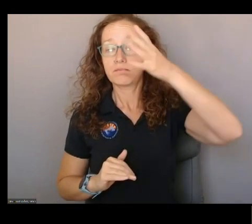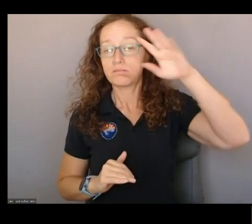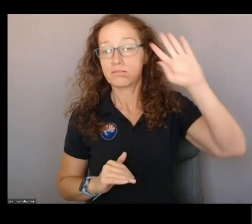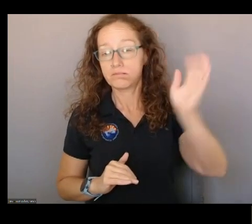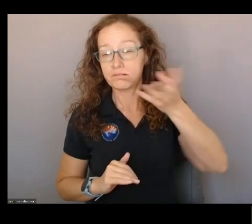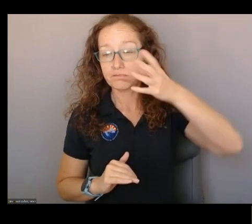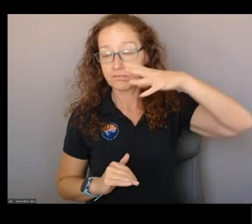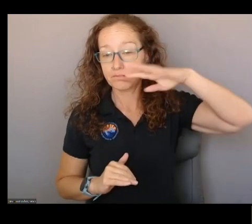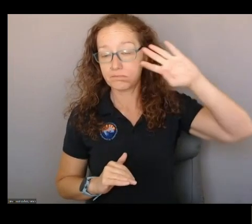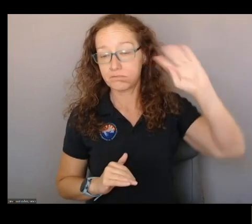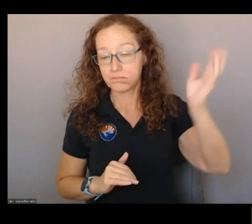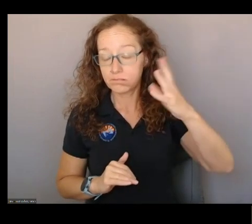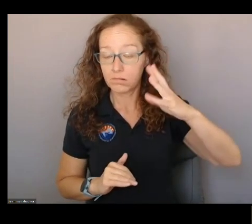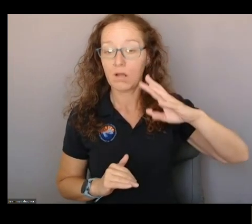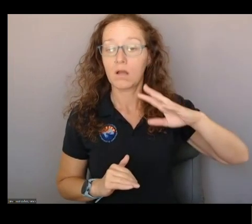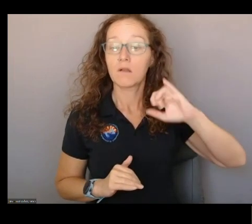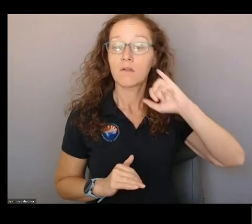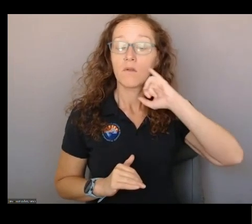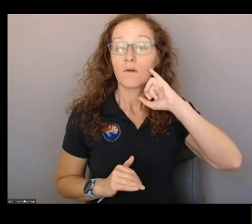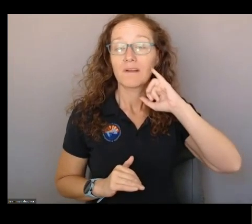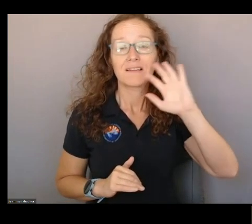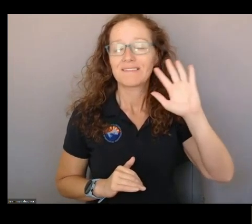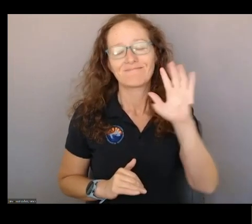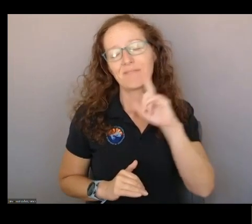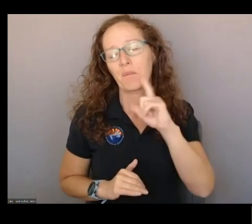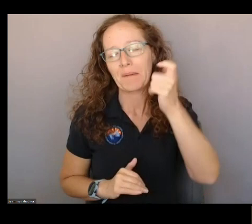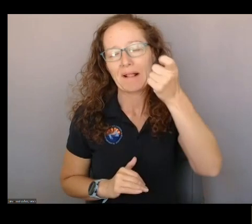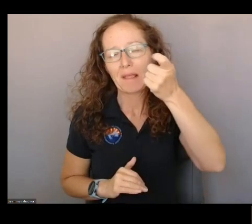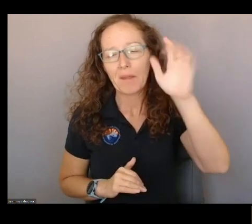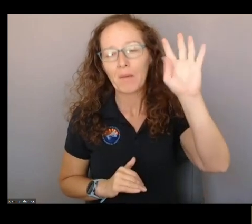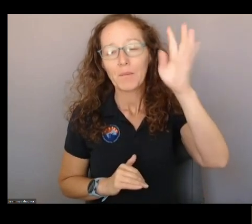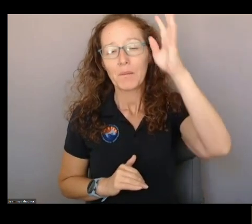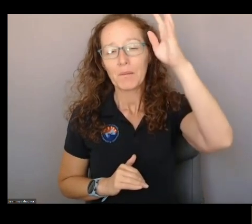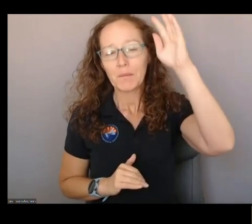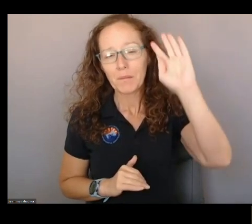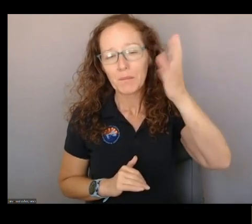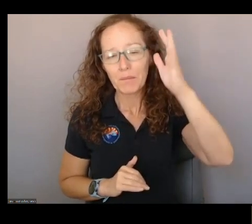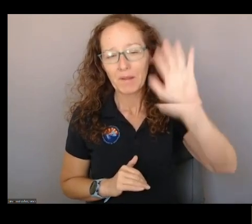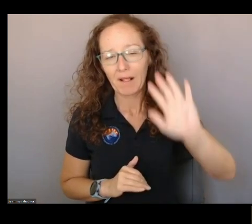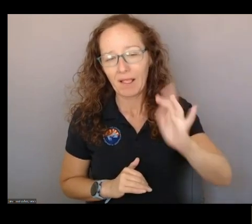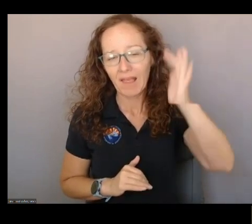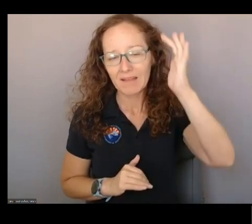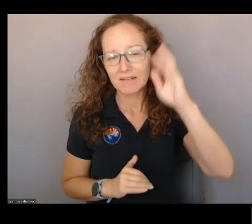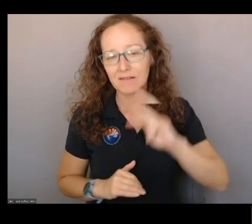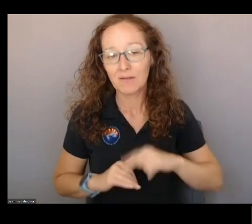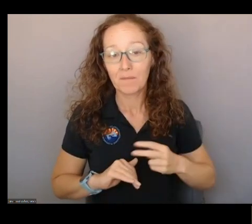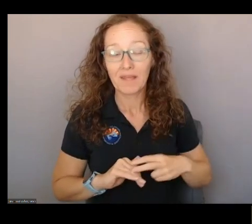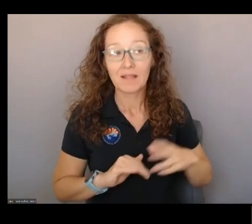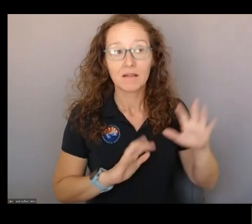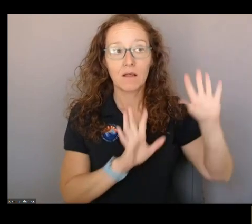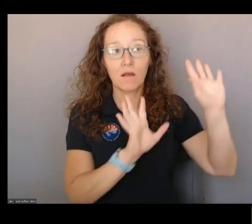So, that is something that can be you know, a hazard when it comes to flash flooding. So, something we're definitely